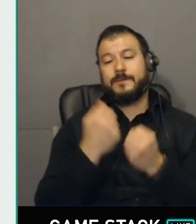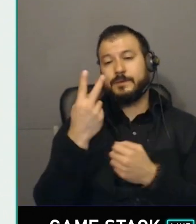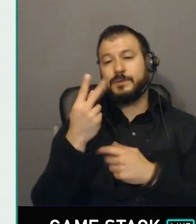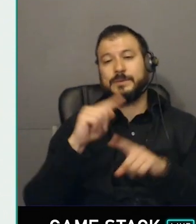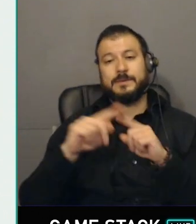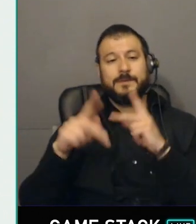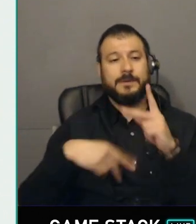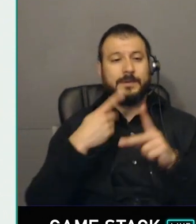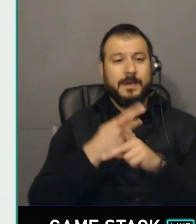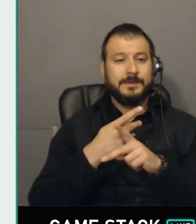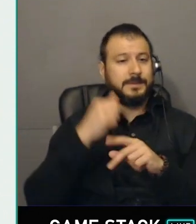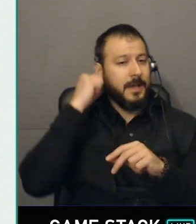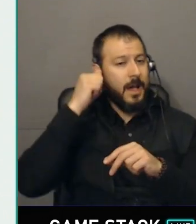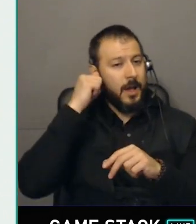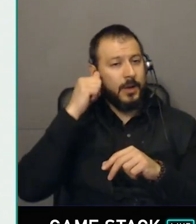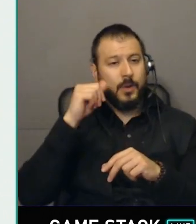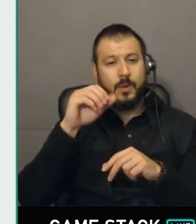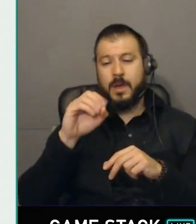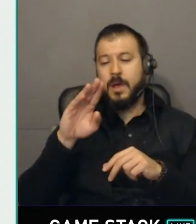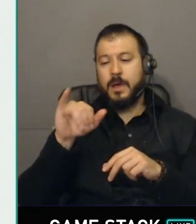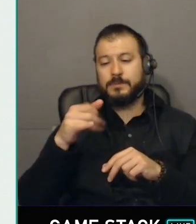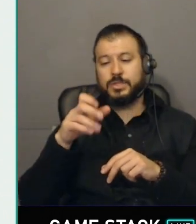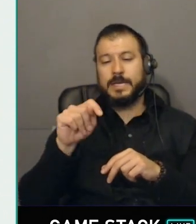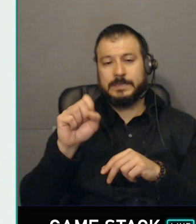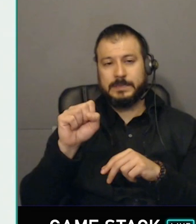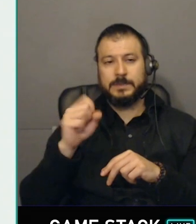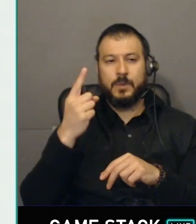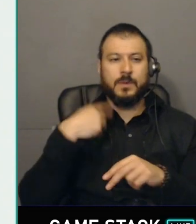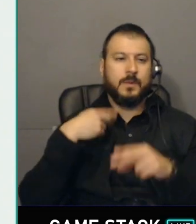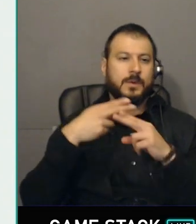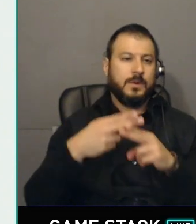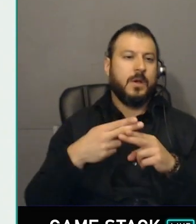audio objects, one is what we call static bed objects.